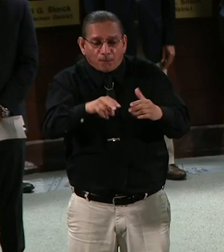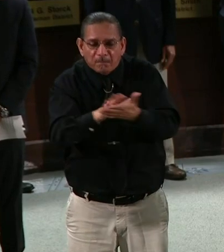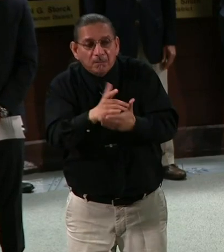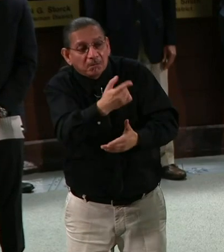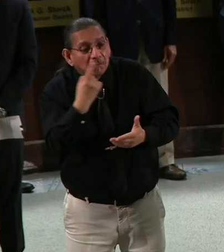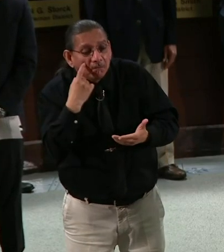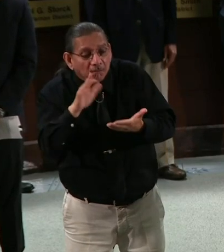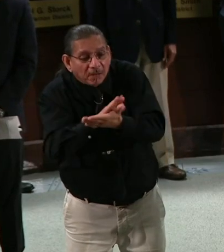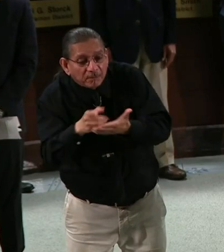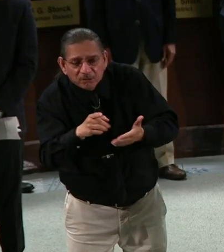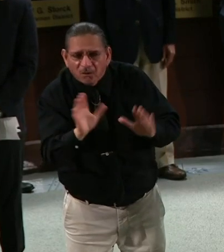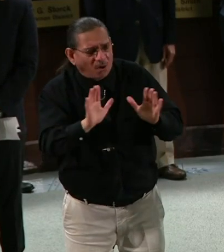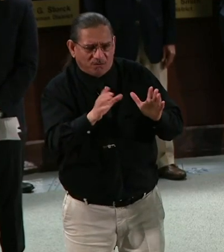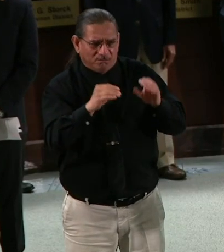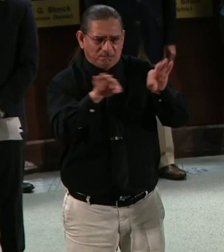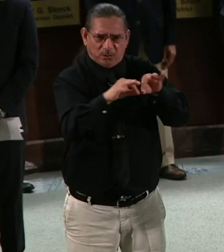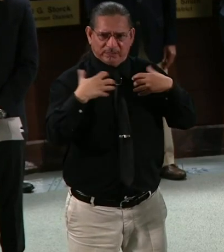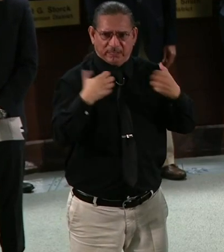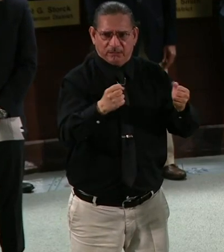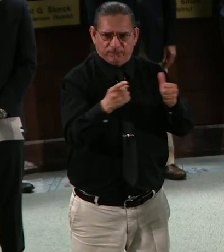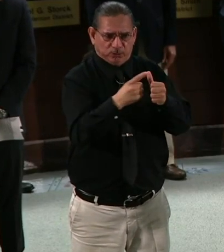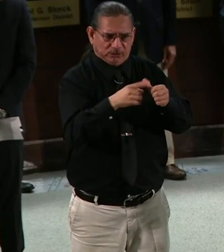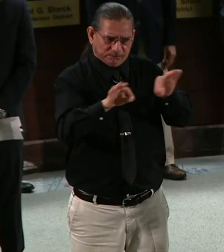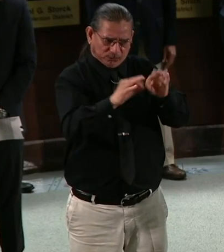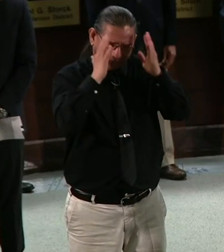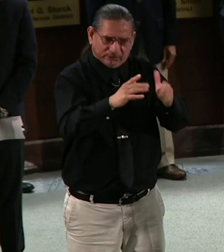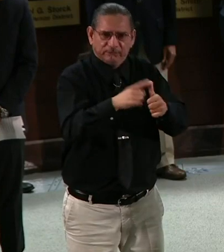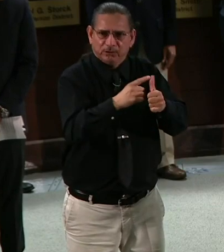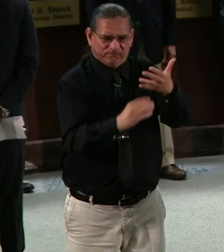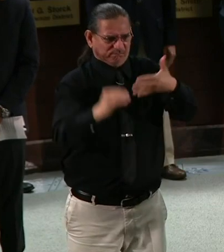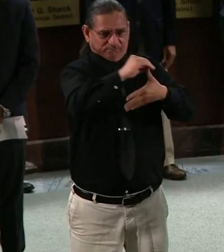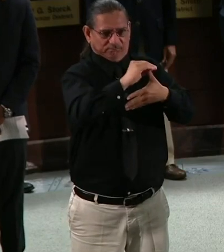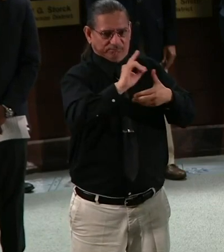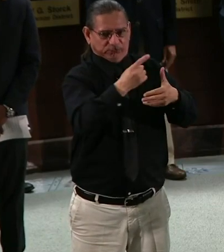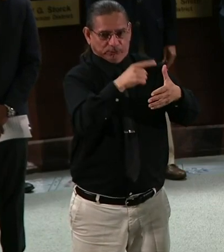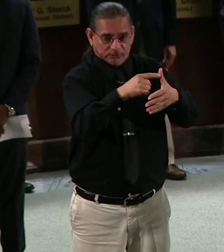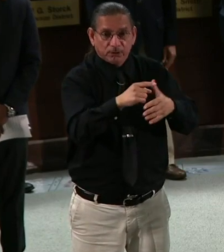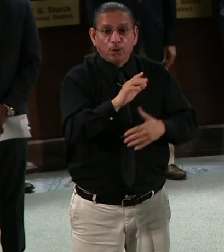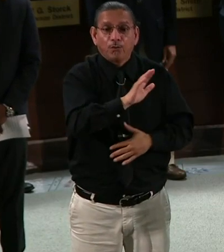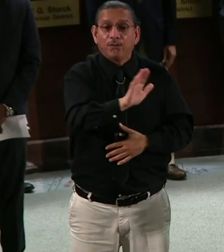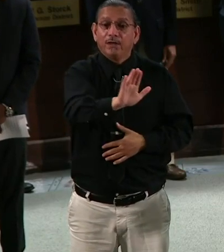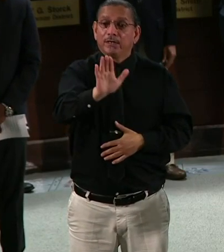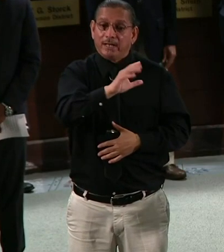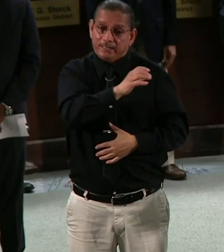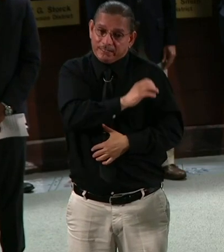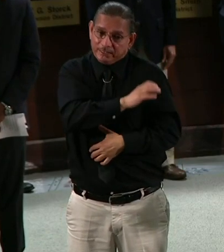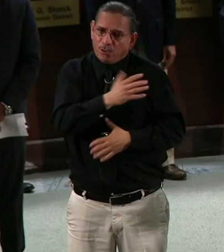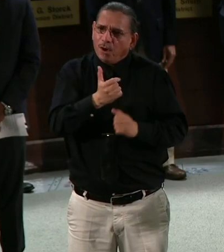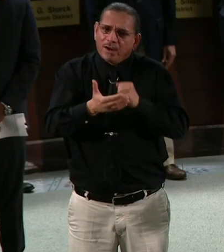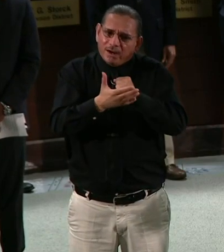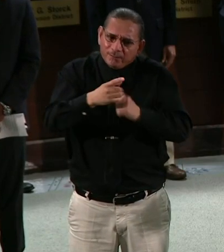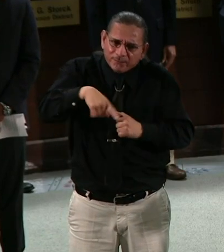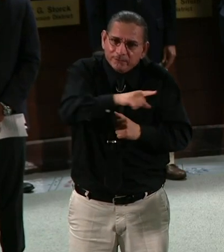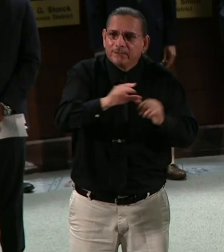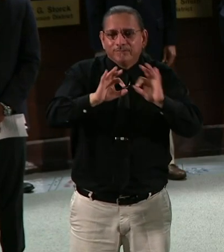NOT CHECKING PAPERS AT THESE TESTING EVENTS ARE AT CLINICS